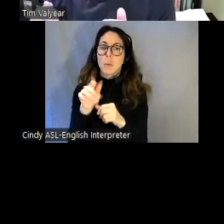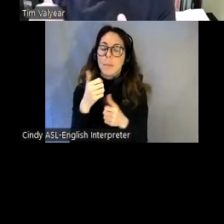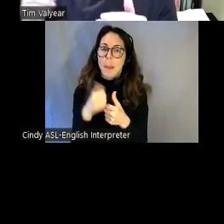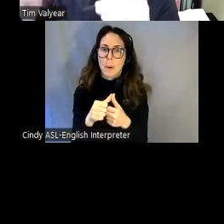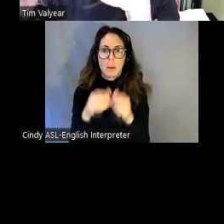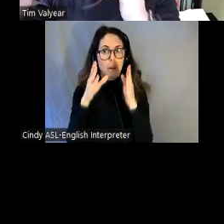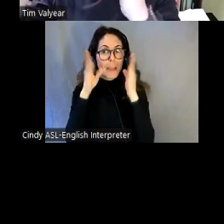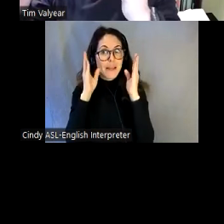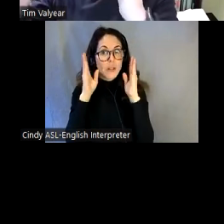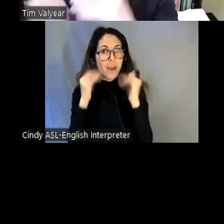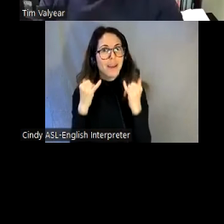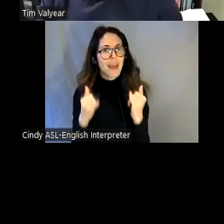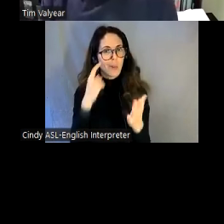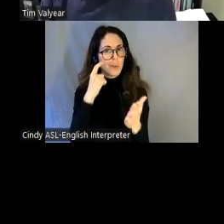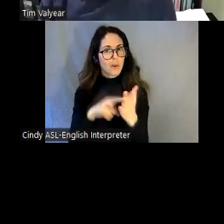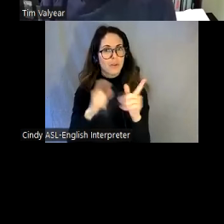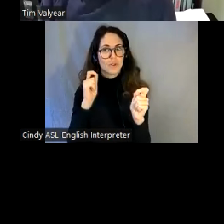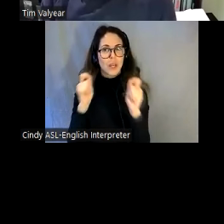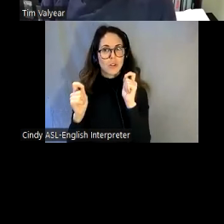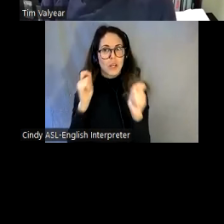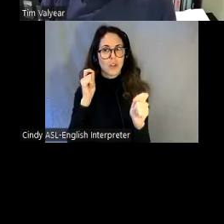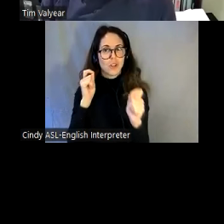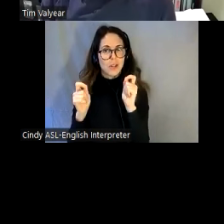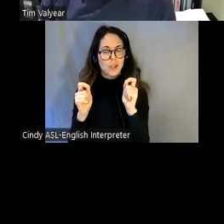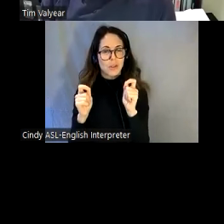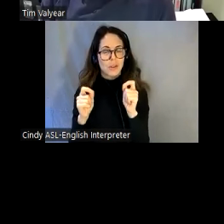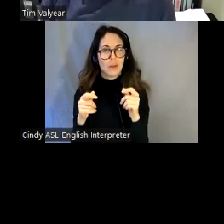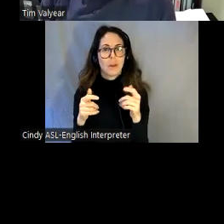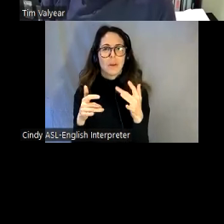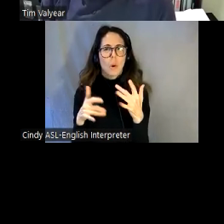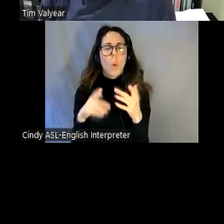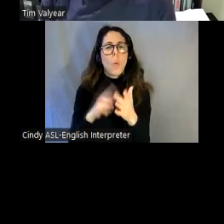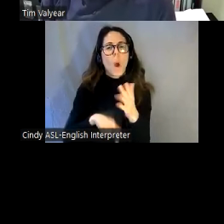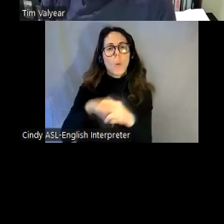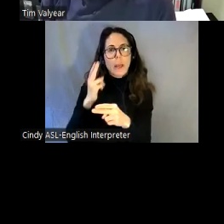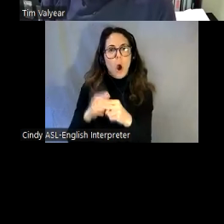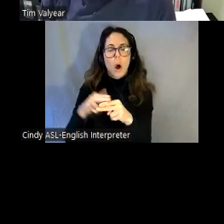oxygen. A Nebulizer or high flow oxygen, those are considered aerosol generating. Keep watching. We'